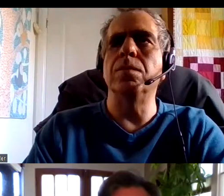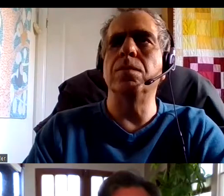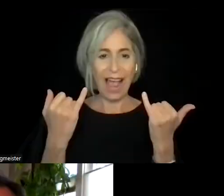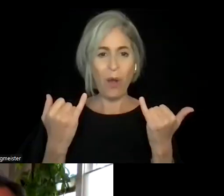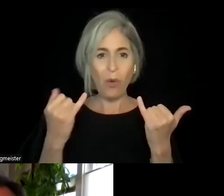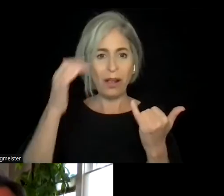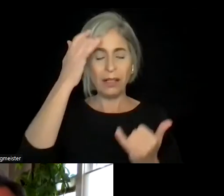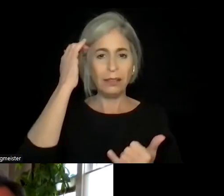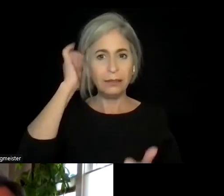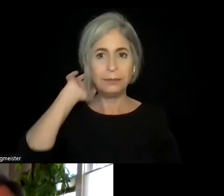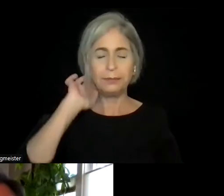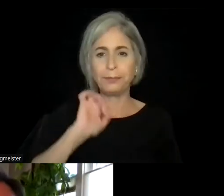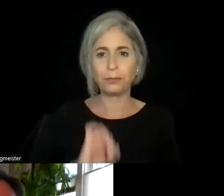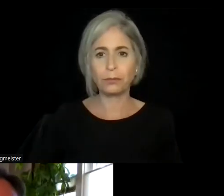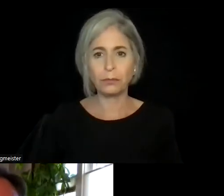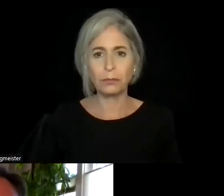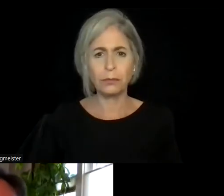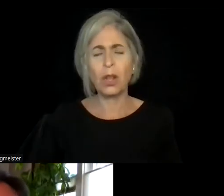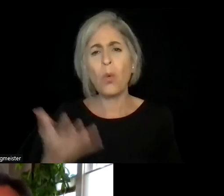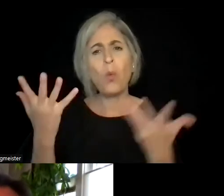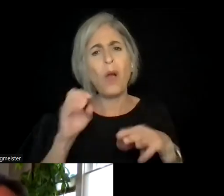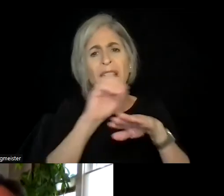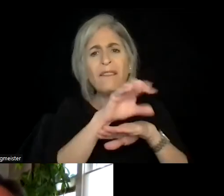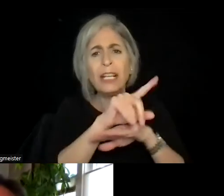feedback. Chris, any questions?